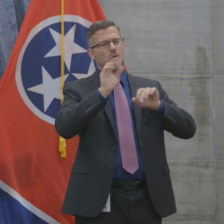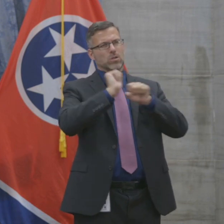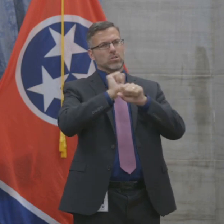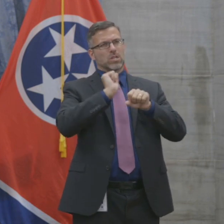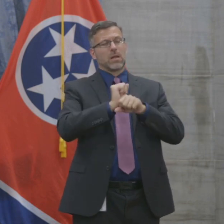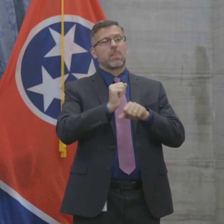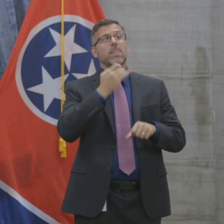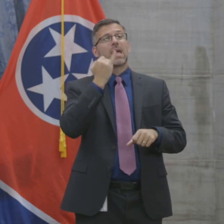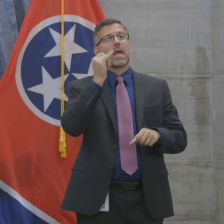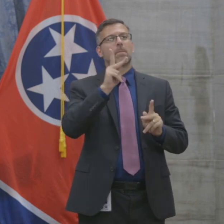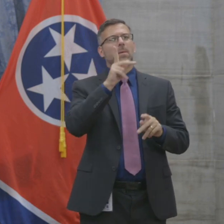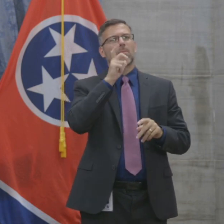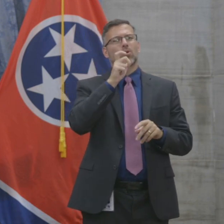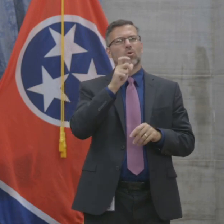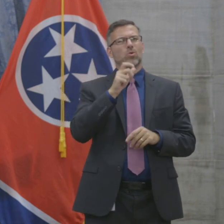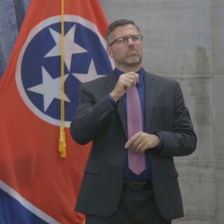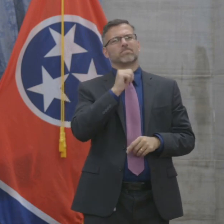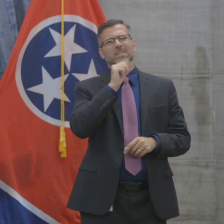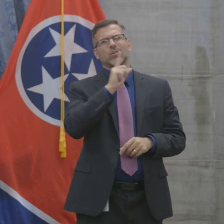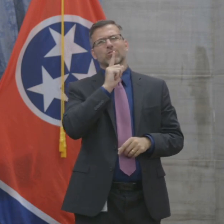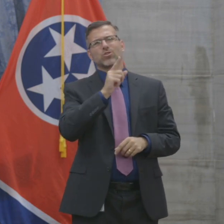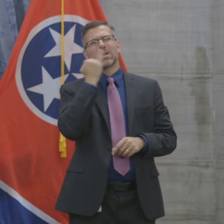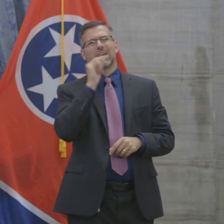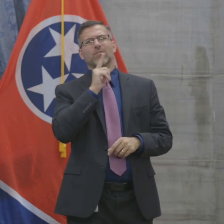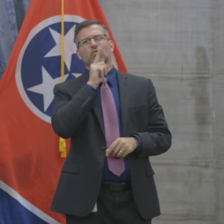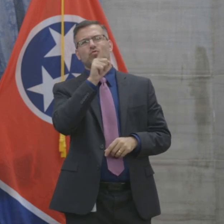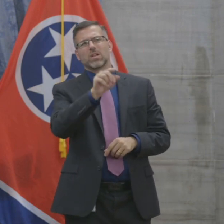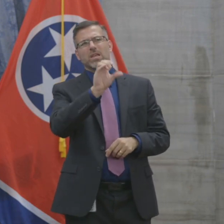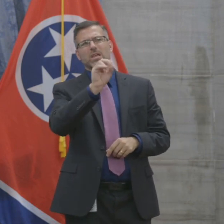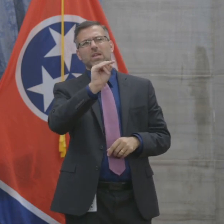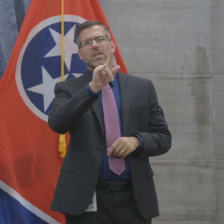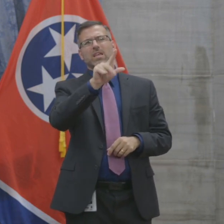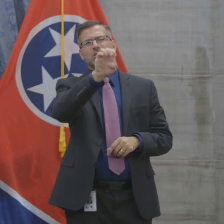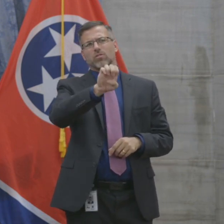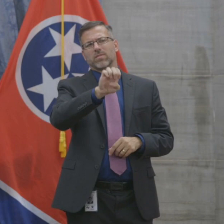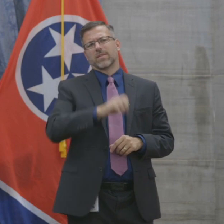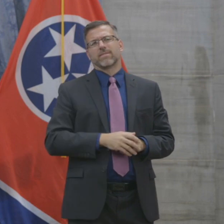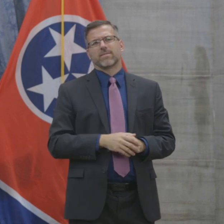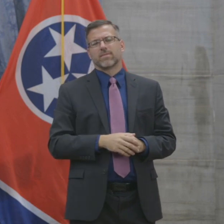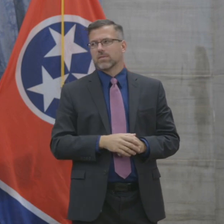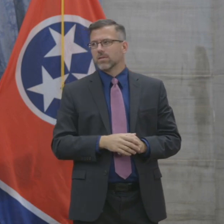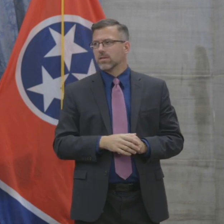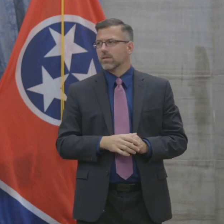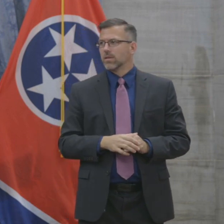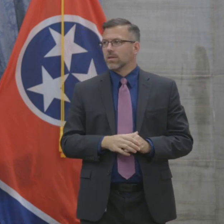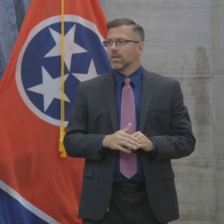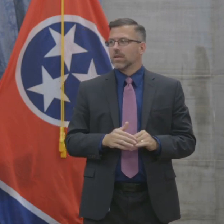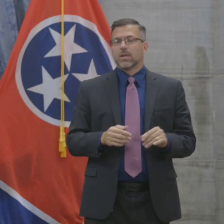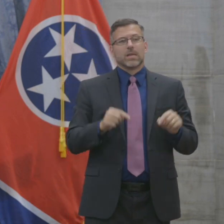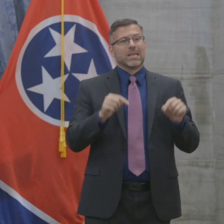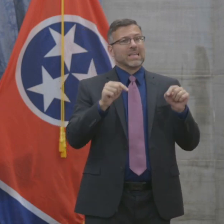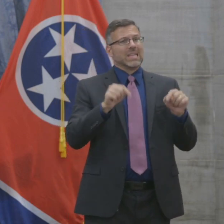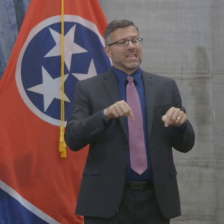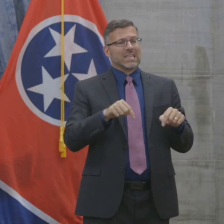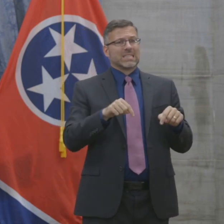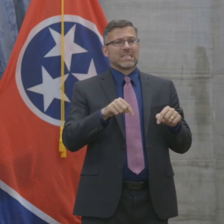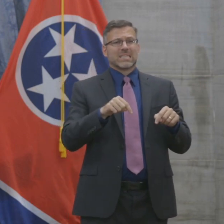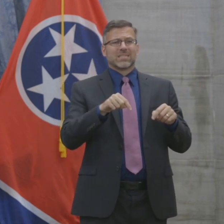priority we've identified and allocated additional staff to work on that with DHS. REPORTER: Thank you. And governor, I have another question for you. There's all